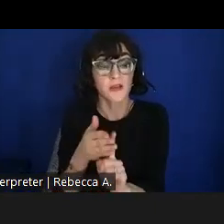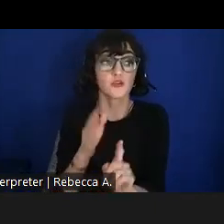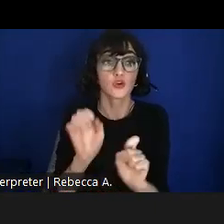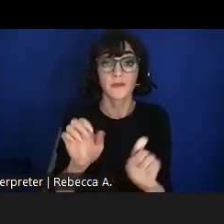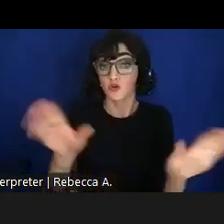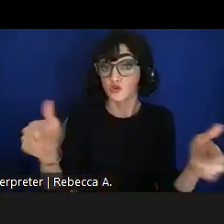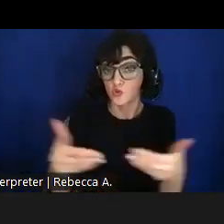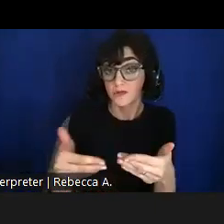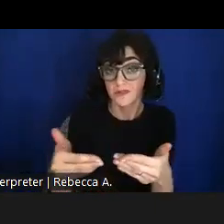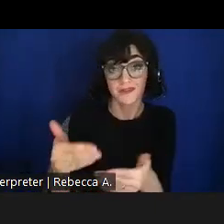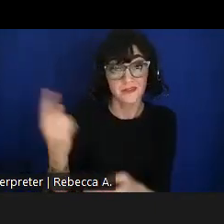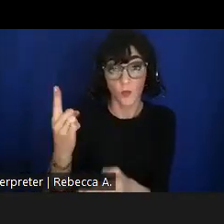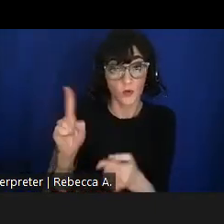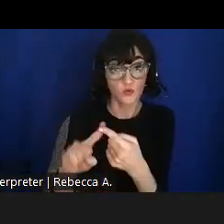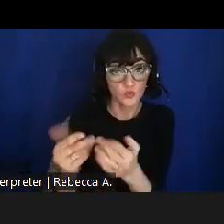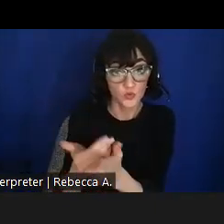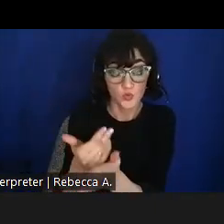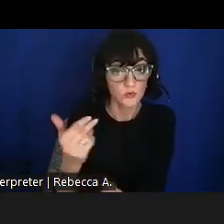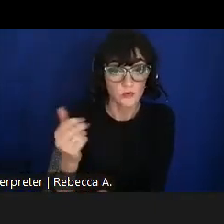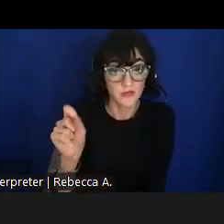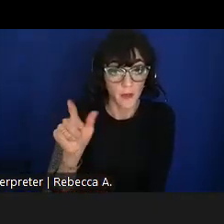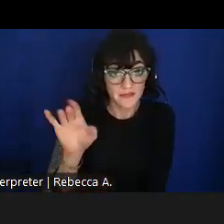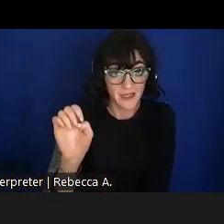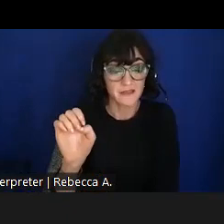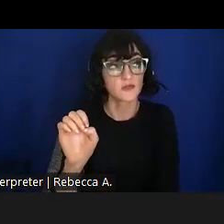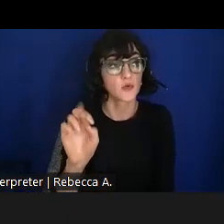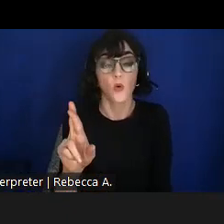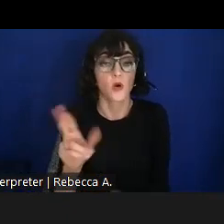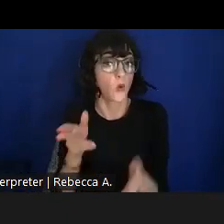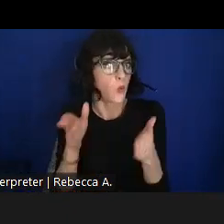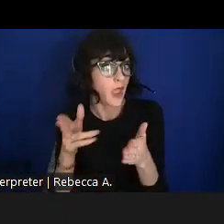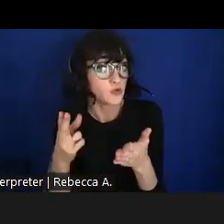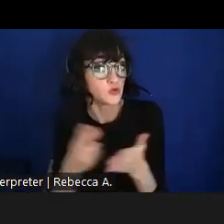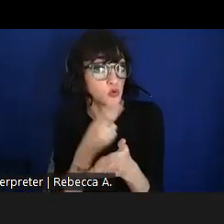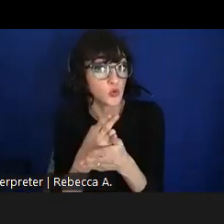to a way of using that is causing problems in their life, but that on top of it will